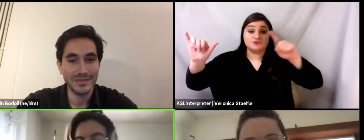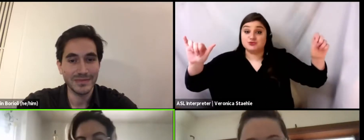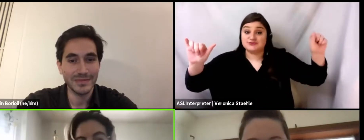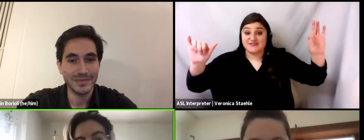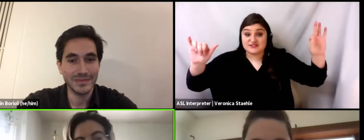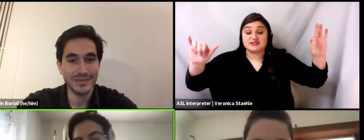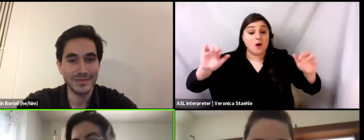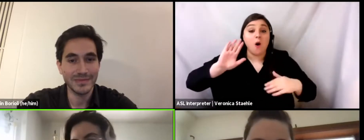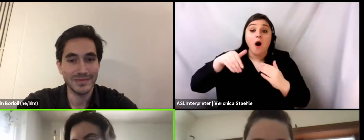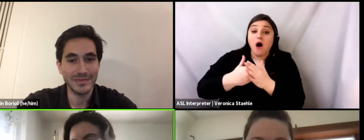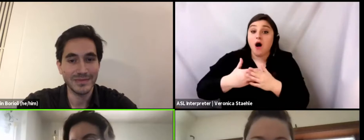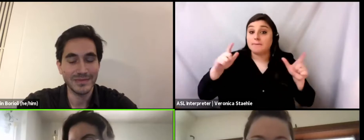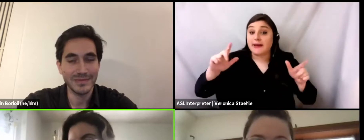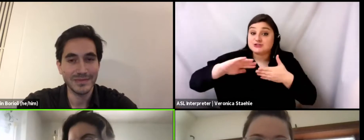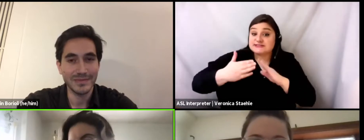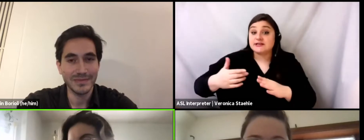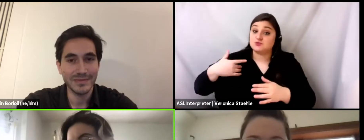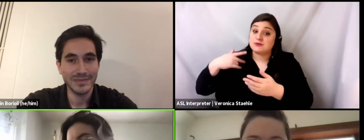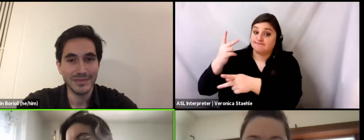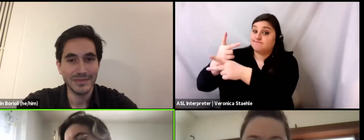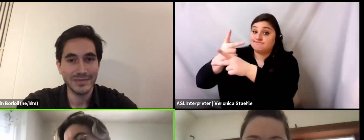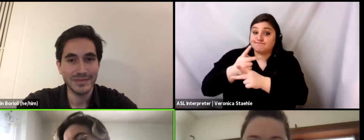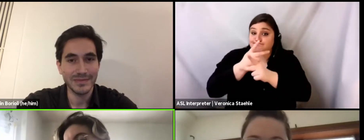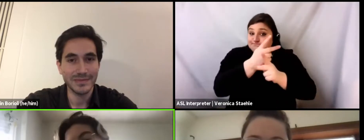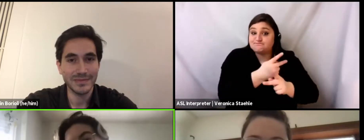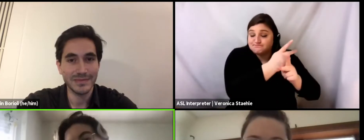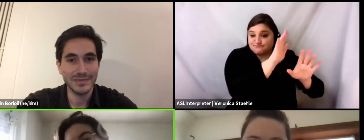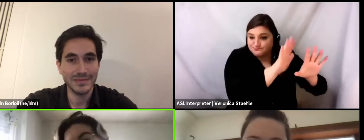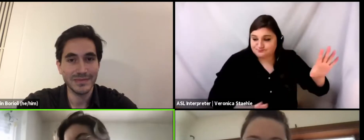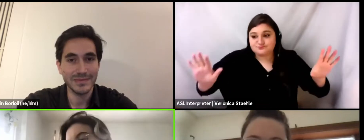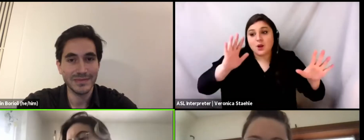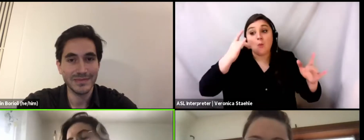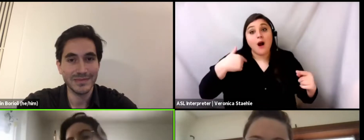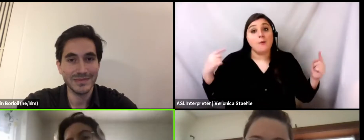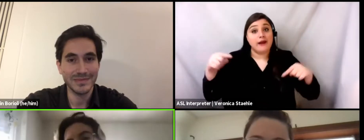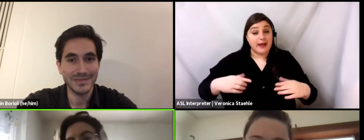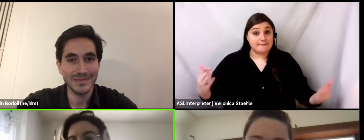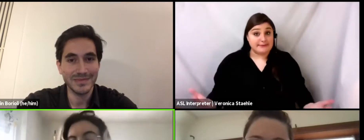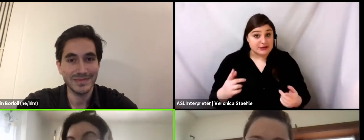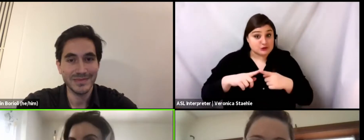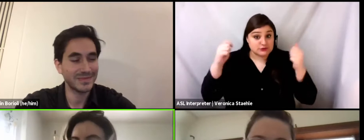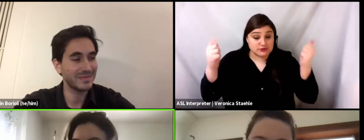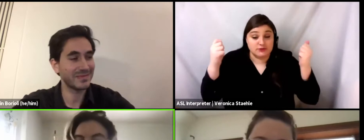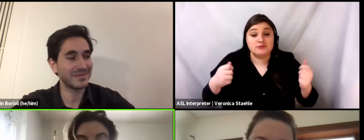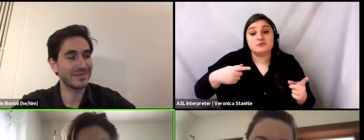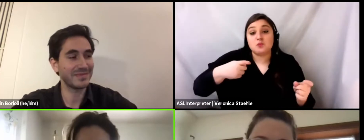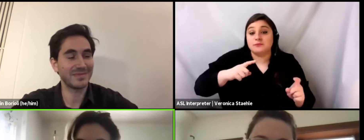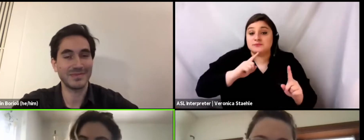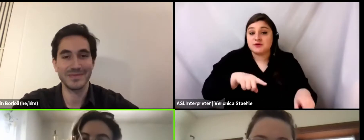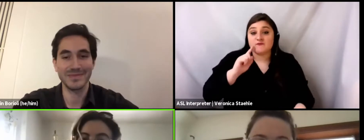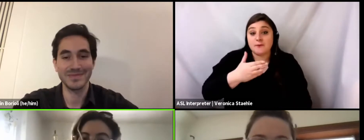cities. What brings us here to celebrate the Rapid Response for a Better Digital Future is that the